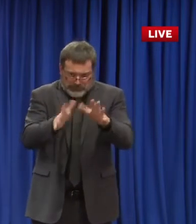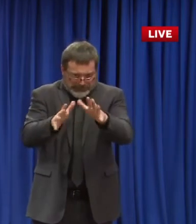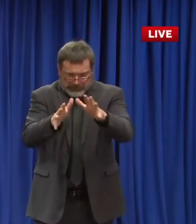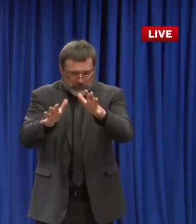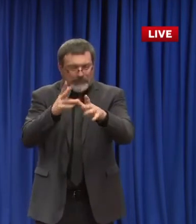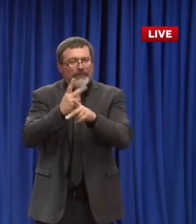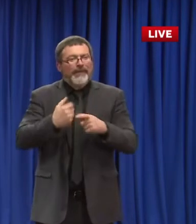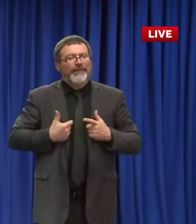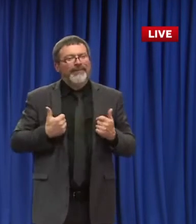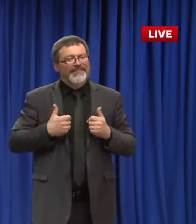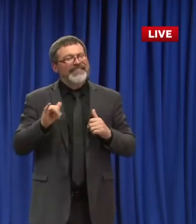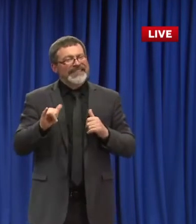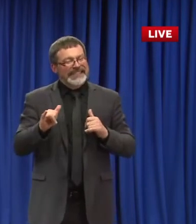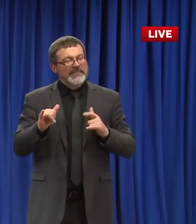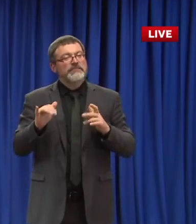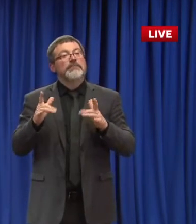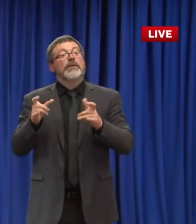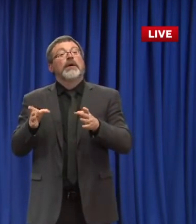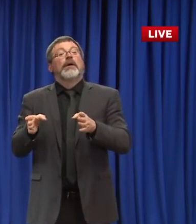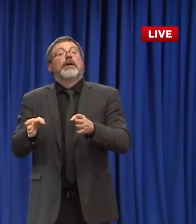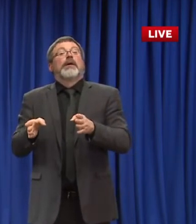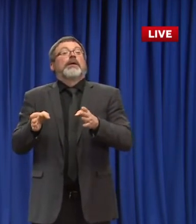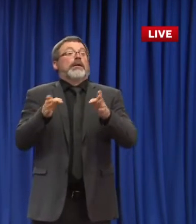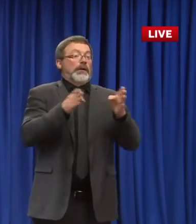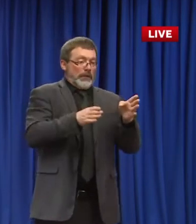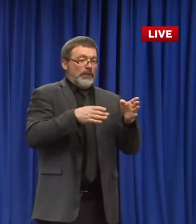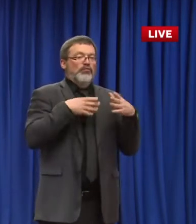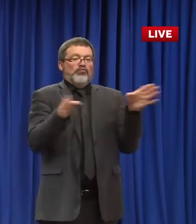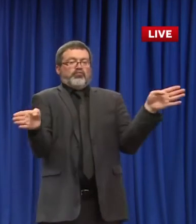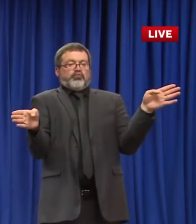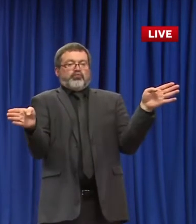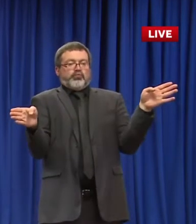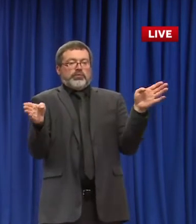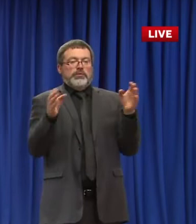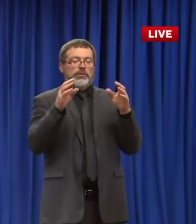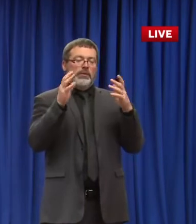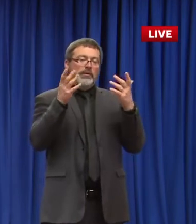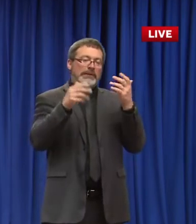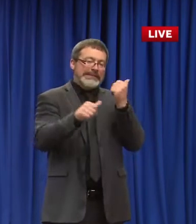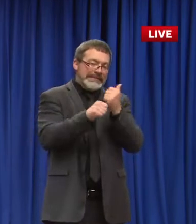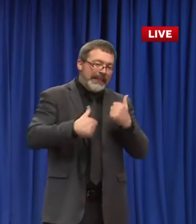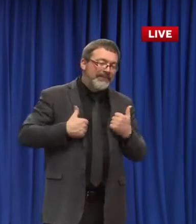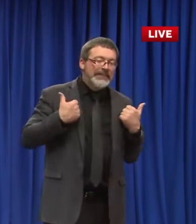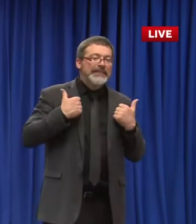AND TYPICALLY THE ONES THAT NEED THE MOST CARE ONCE WE GET THAT DONE.